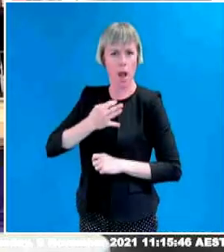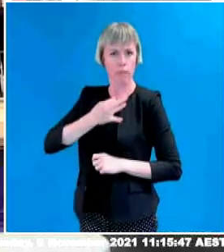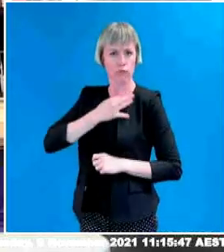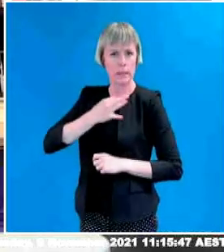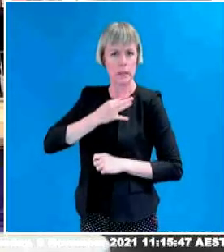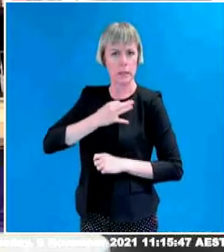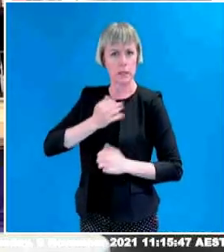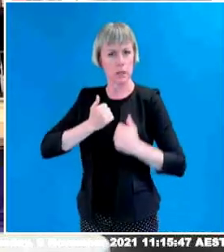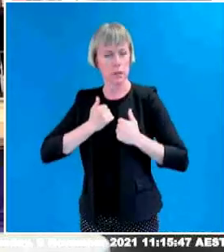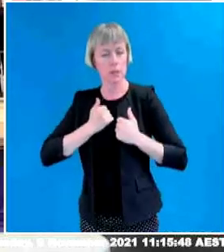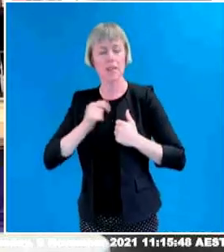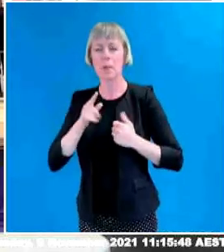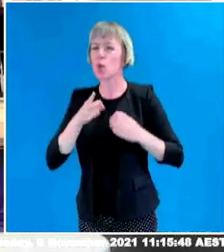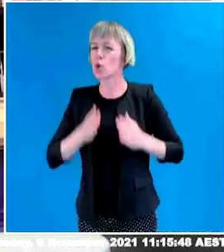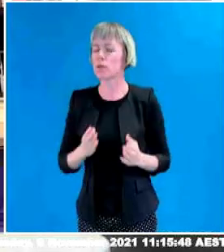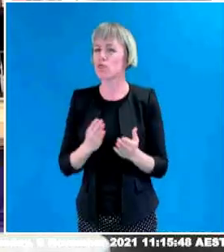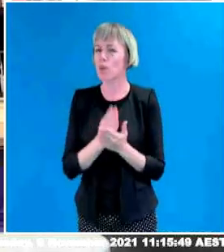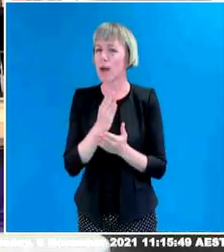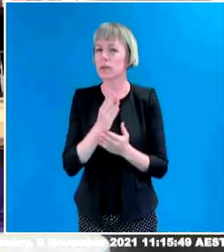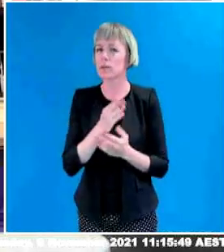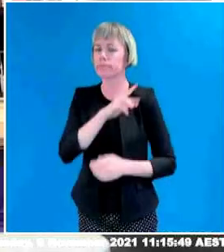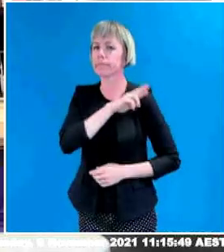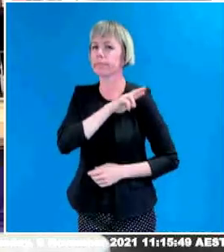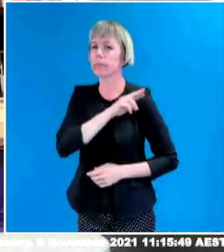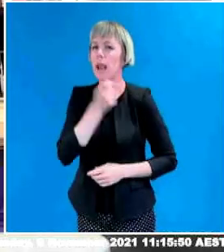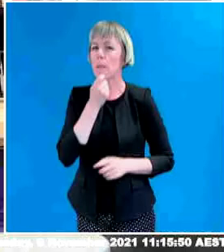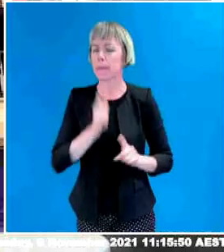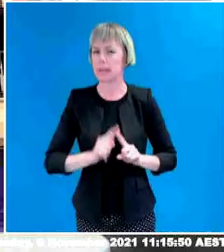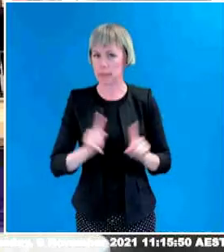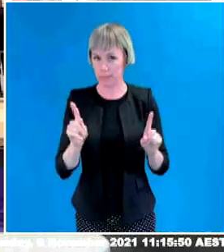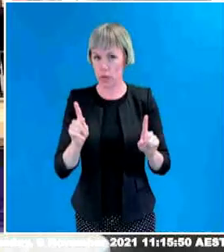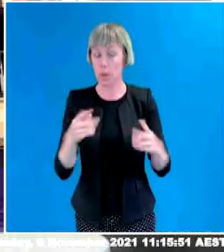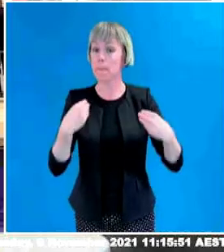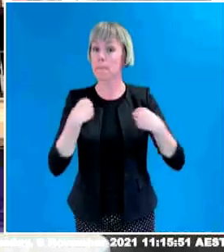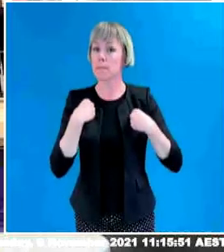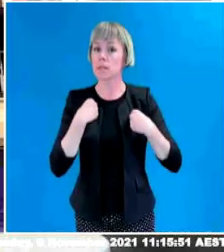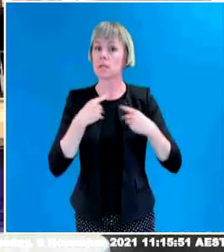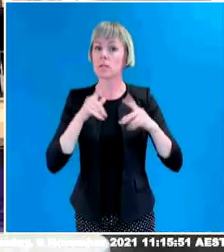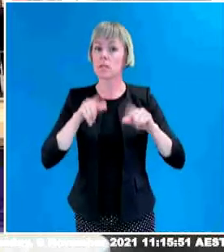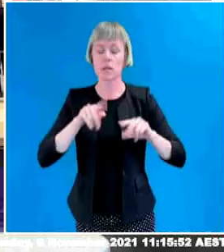Human rights due diligence is a process where business looks at the risks it